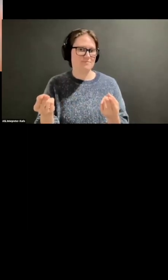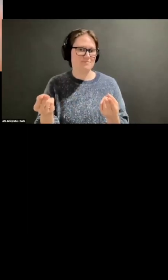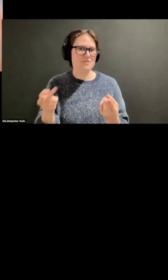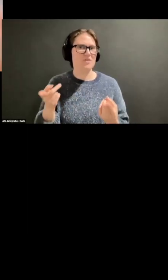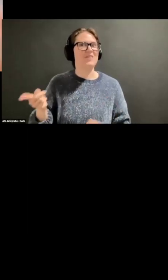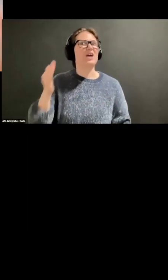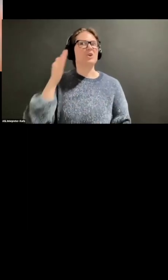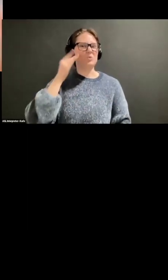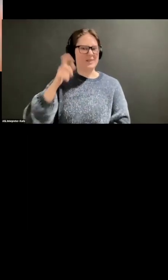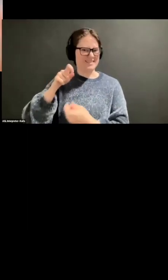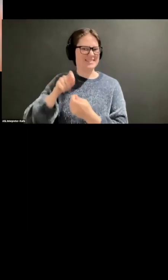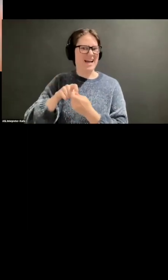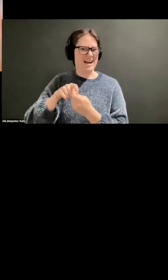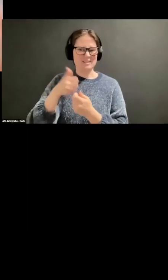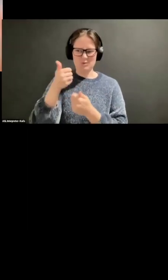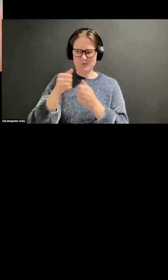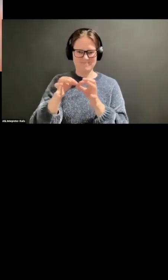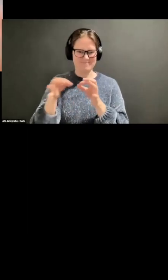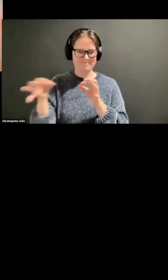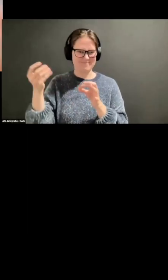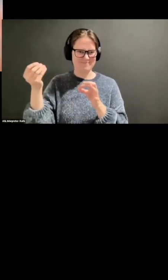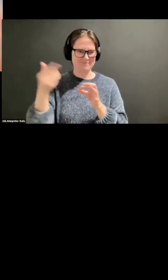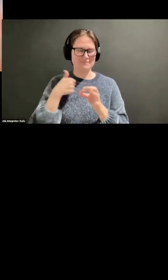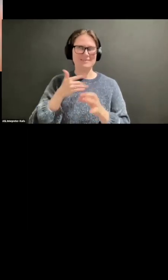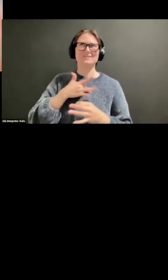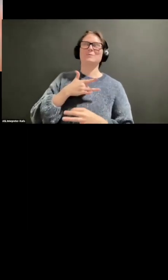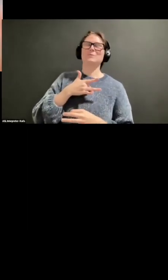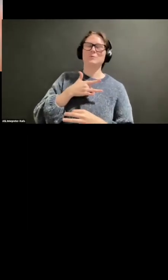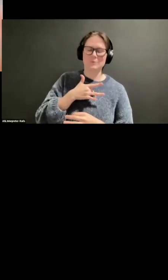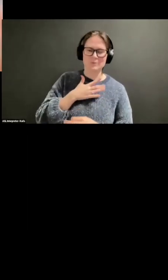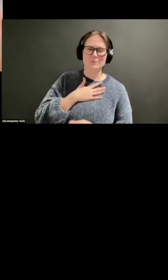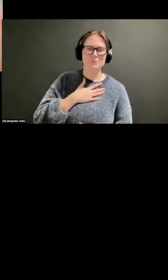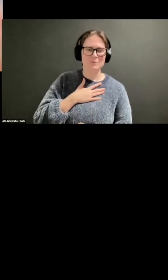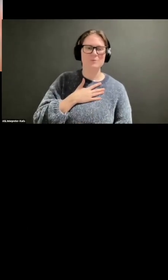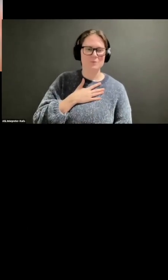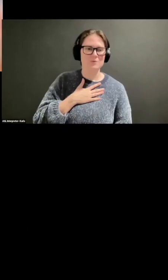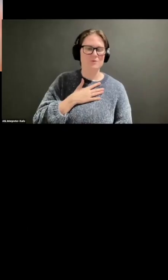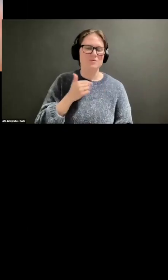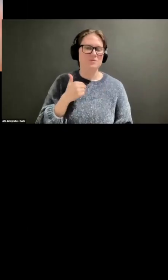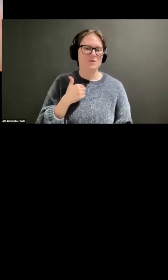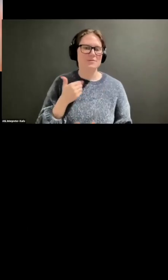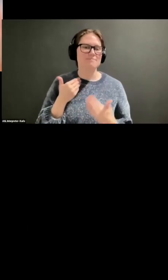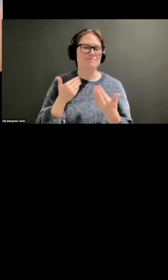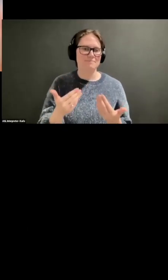like oh um and i was like okay that's all the information